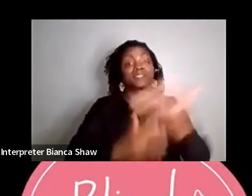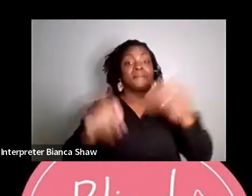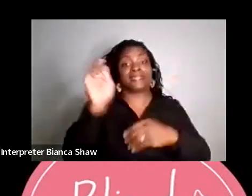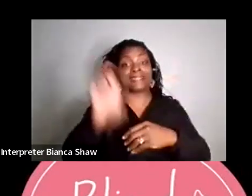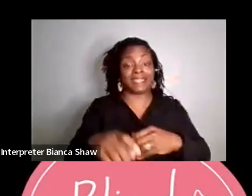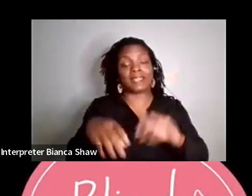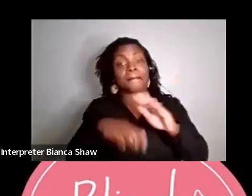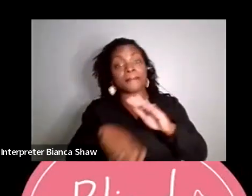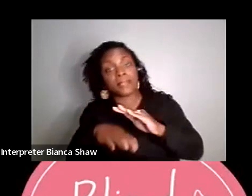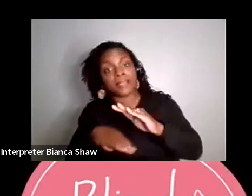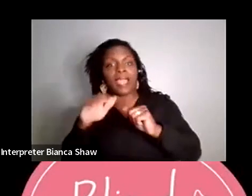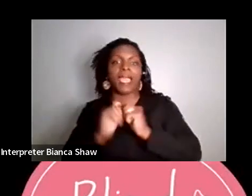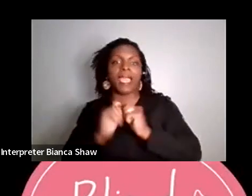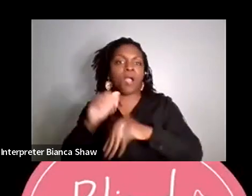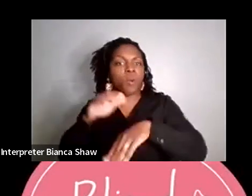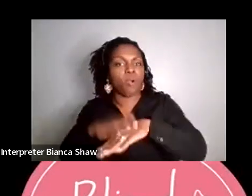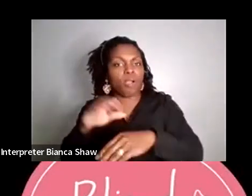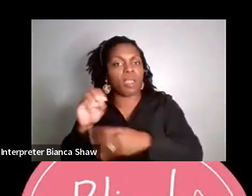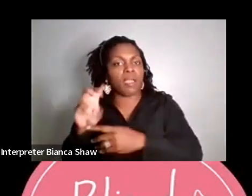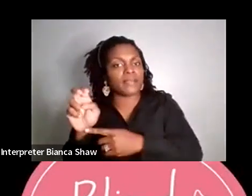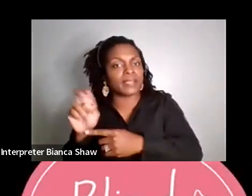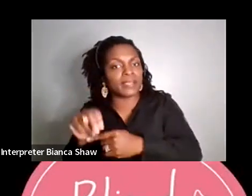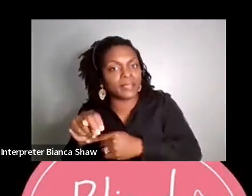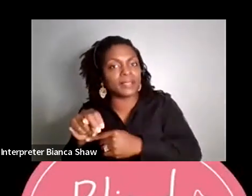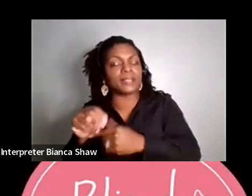You know how to turn on the other how to be safe putting something in the oven.